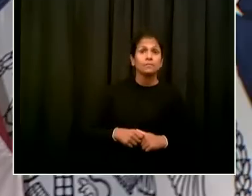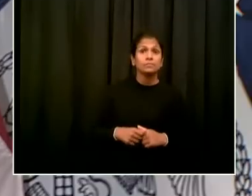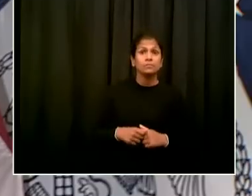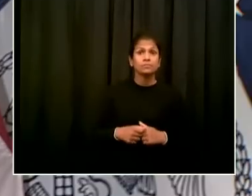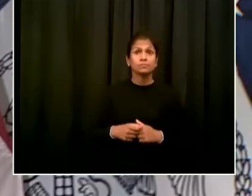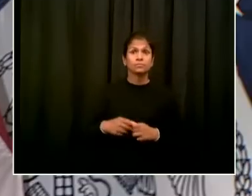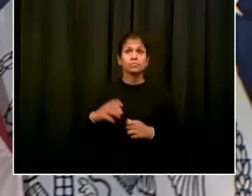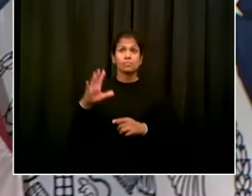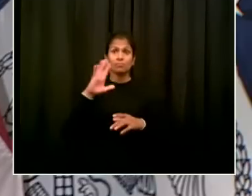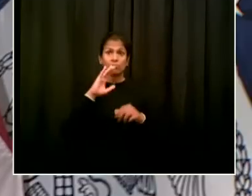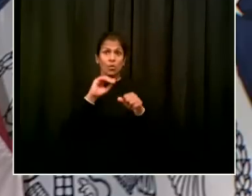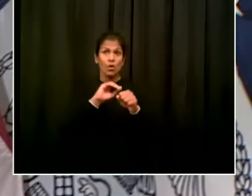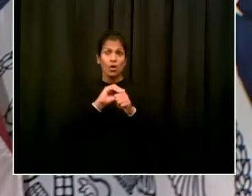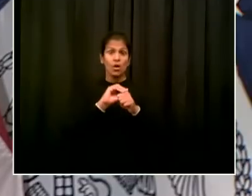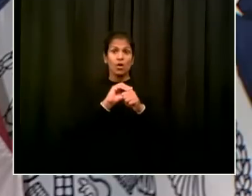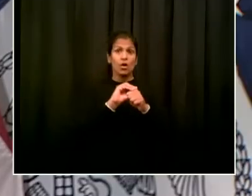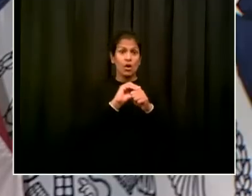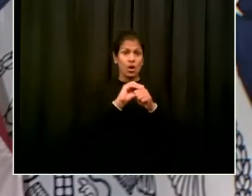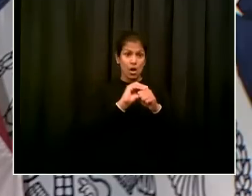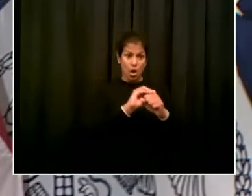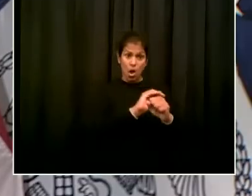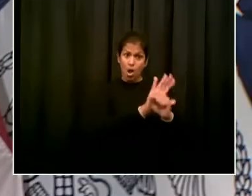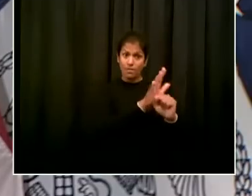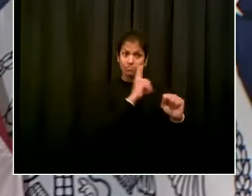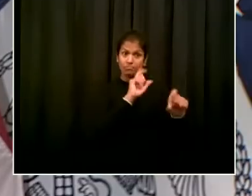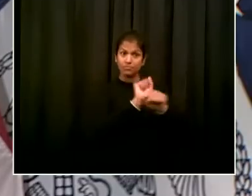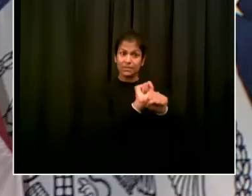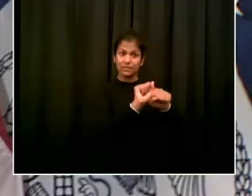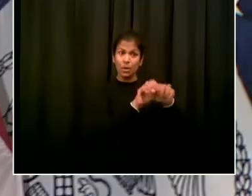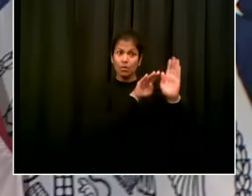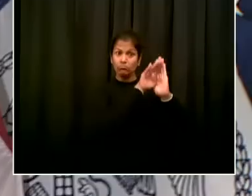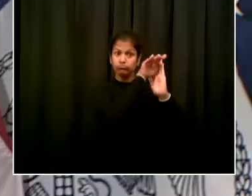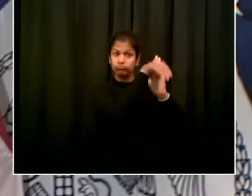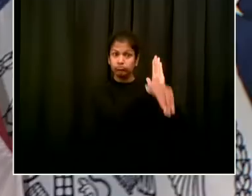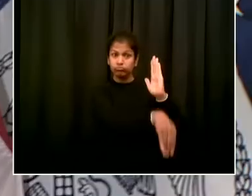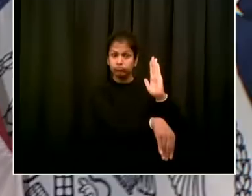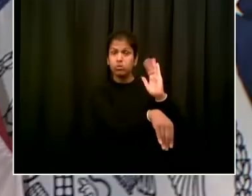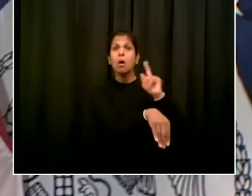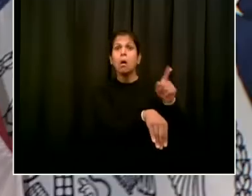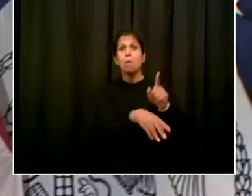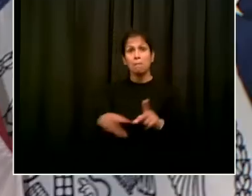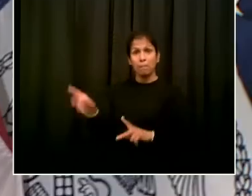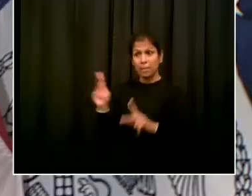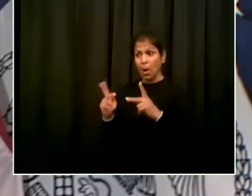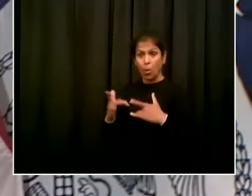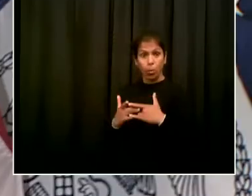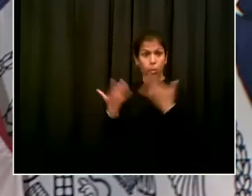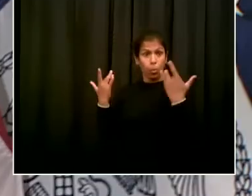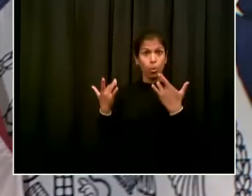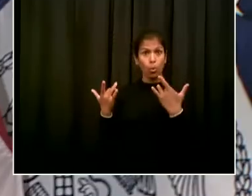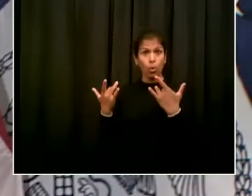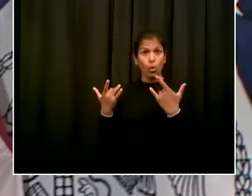CONCERNED THAT BEHAVIORS WILL RELAX AND THAT